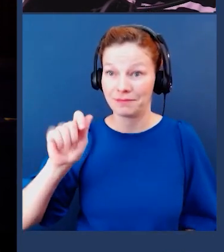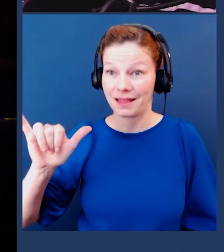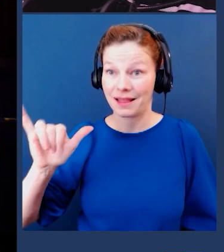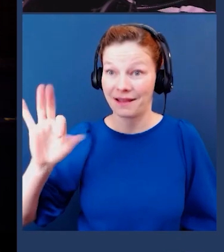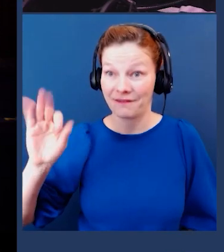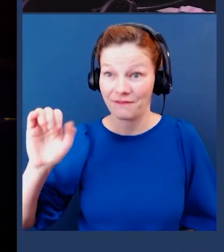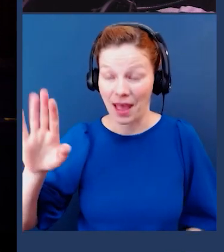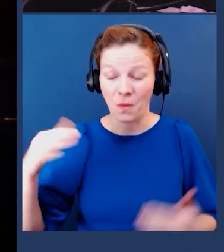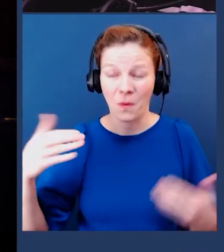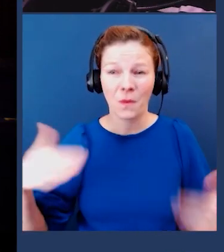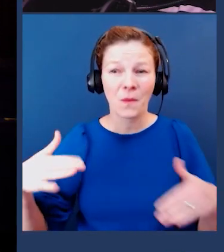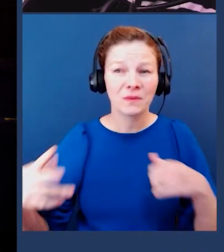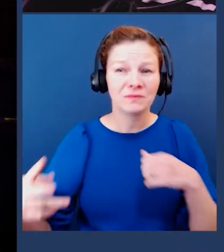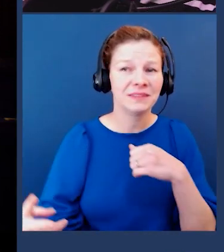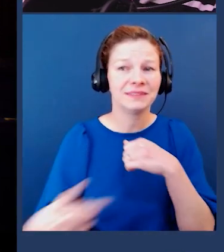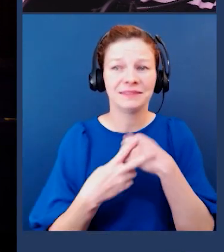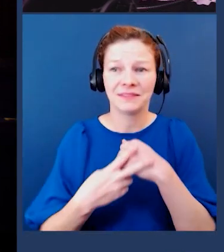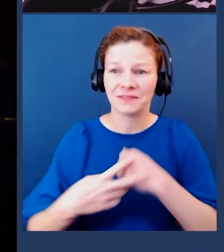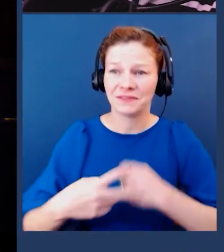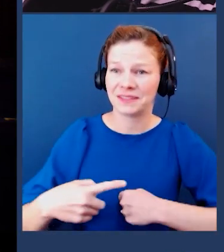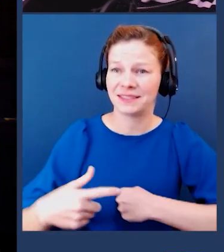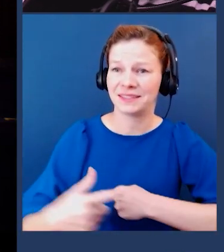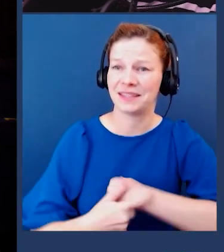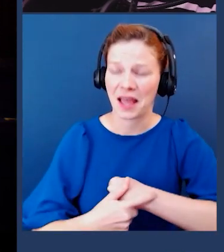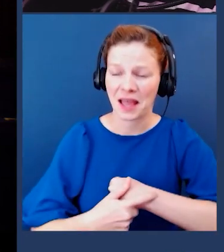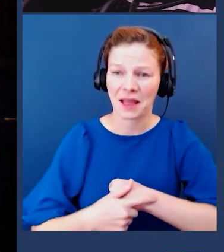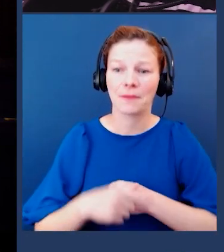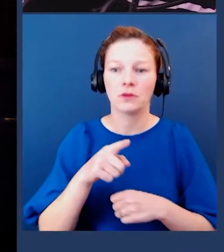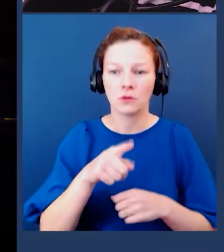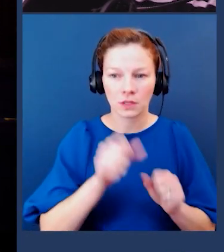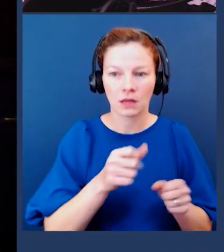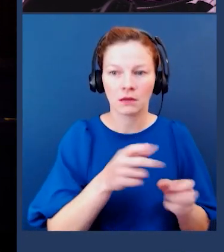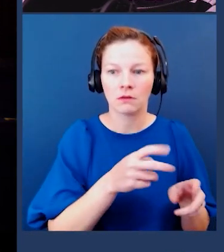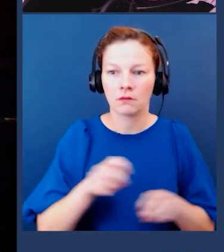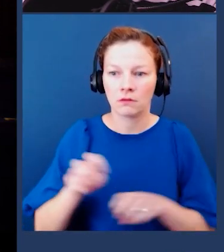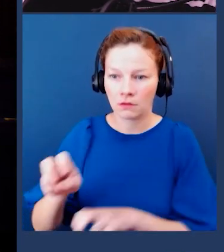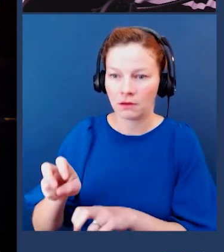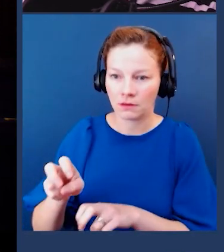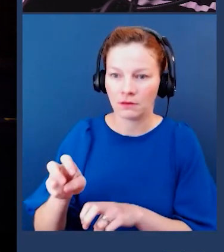you can transfer that into actual full time employees that didn't have to like,